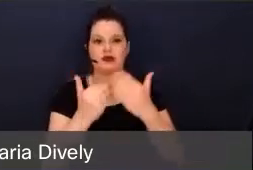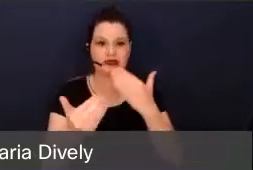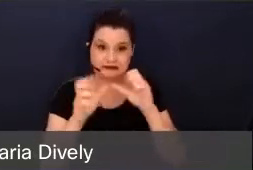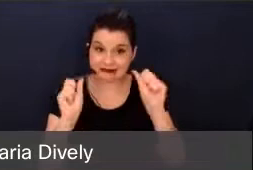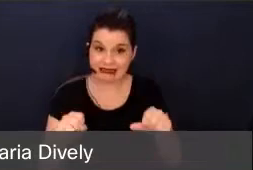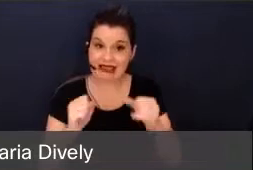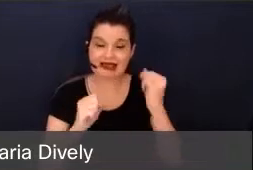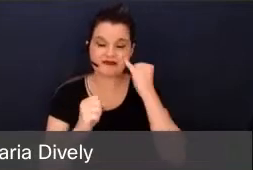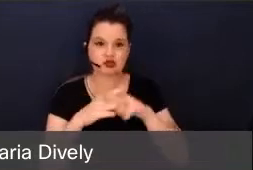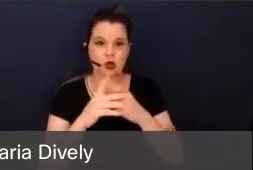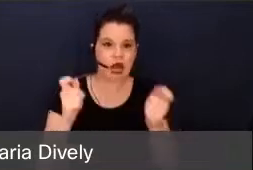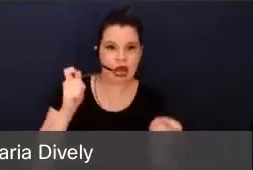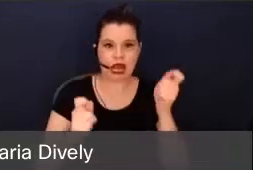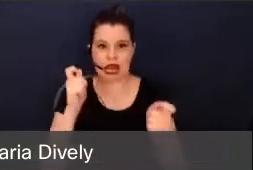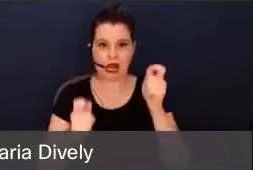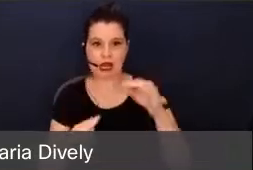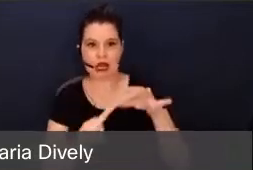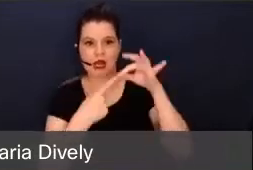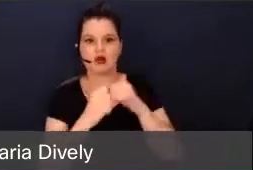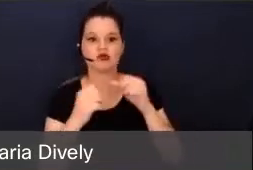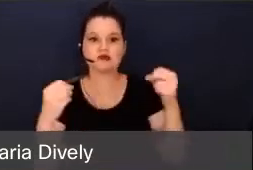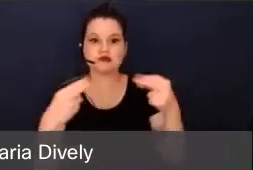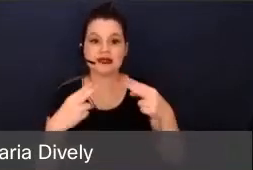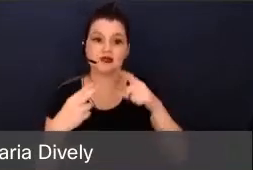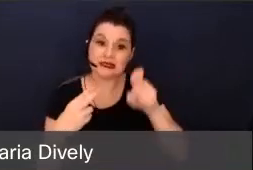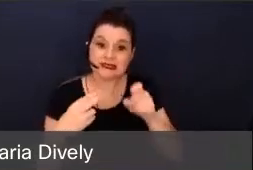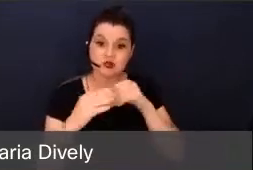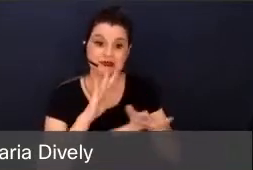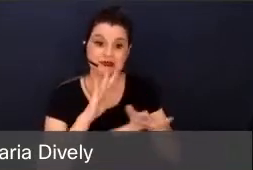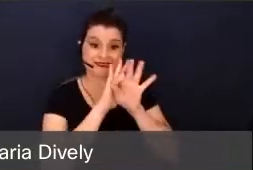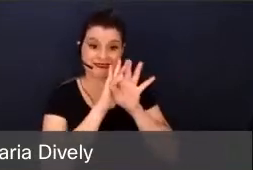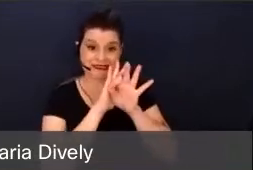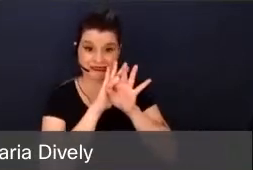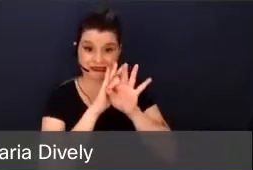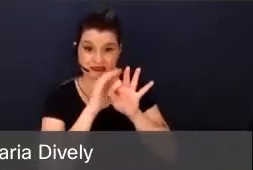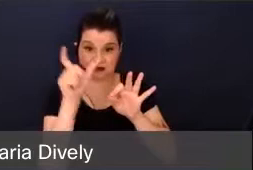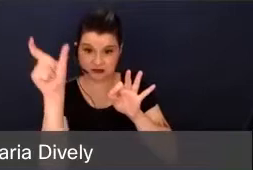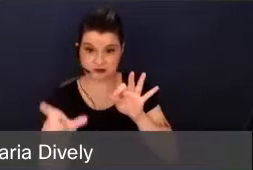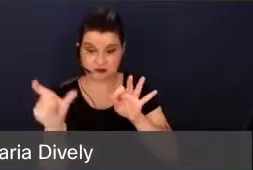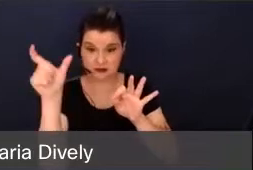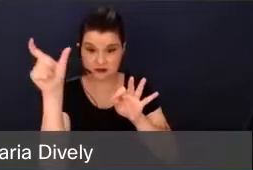easily if you start customizing your slides. Um, so you need to enter the selection pane. And when you do something to,